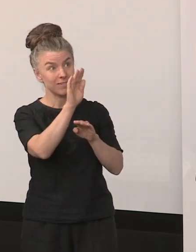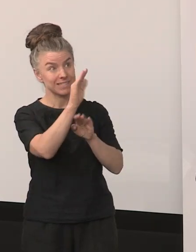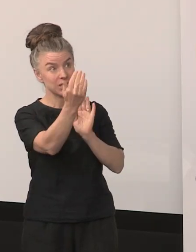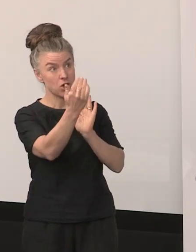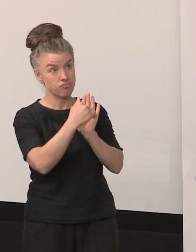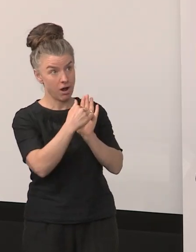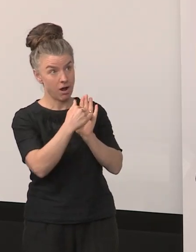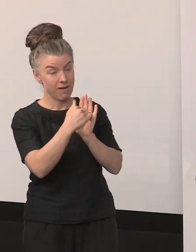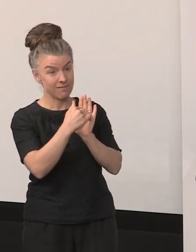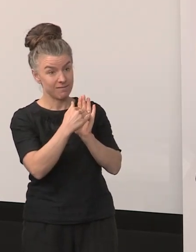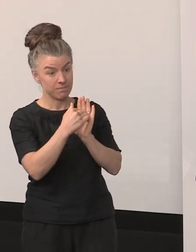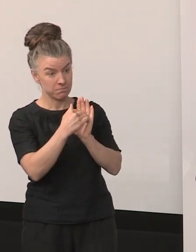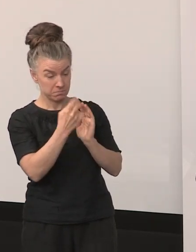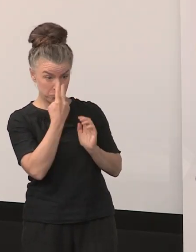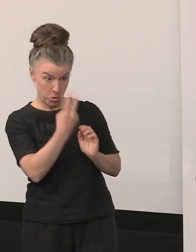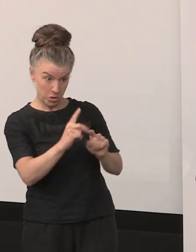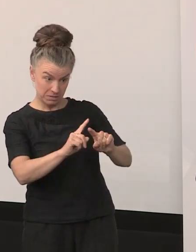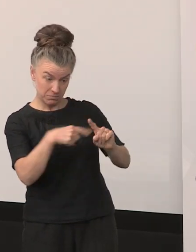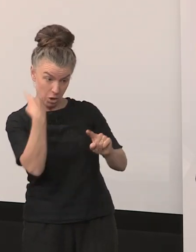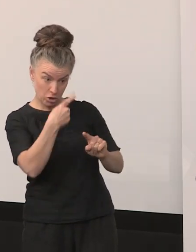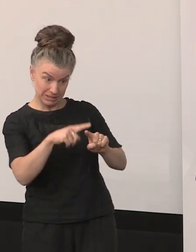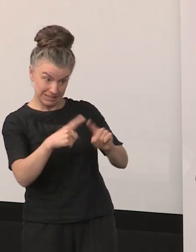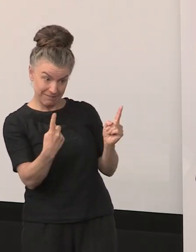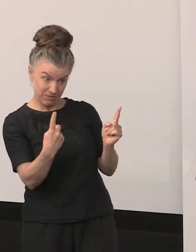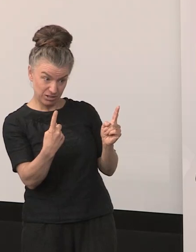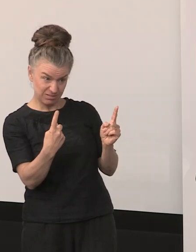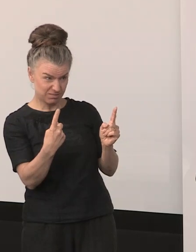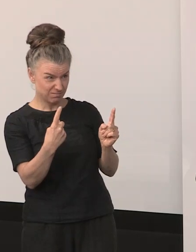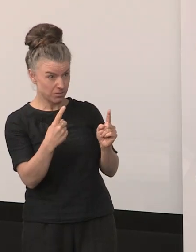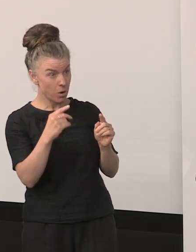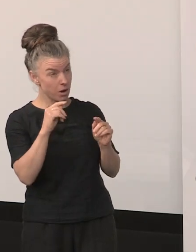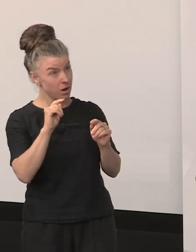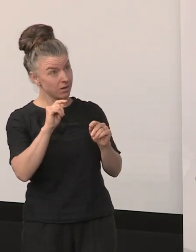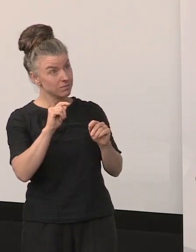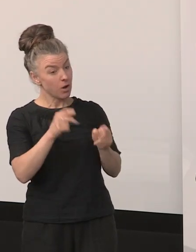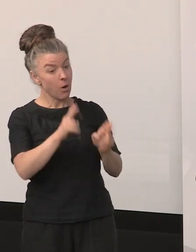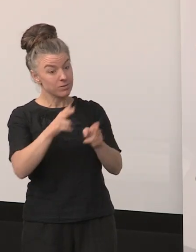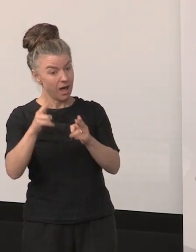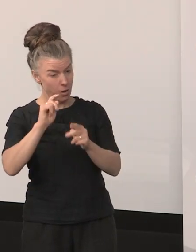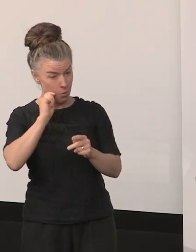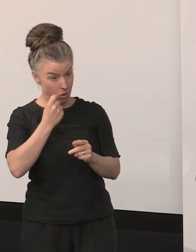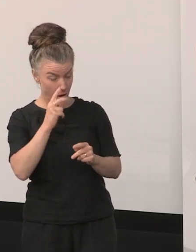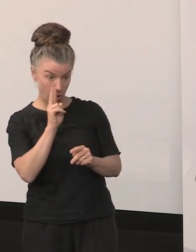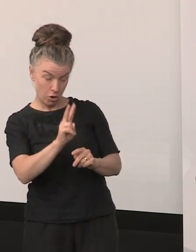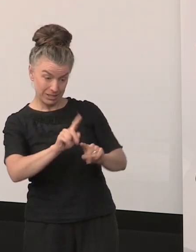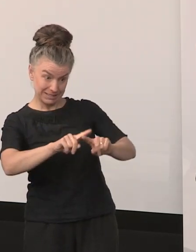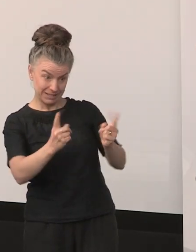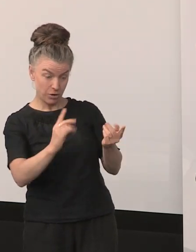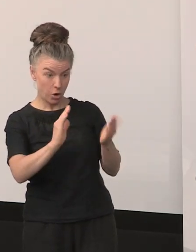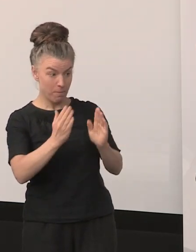very strict protest -- protocols that we require. So, for people